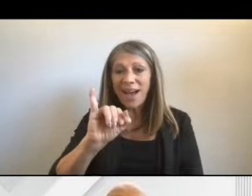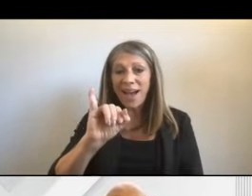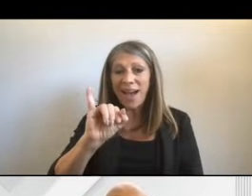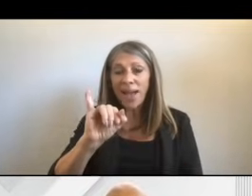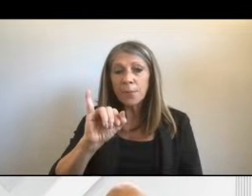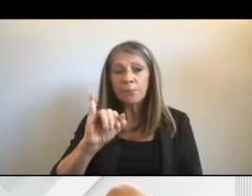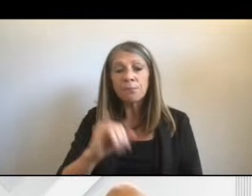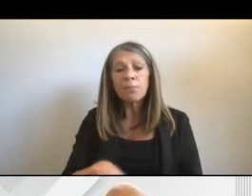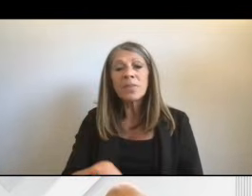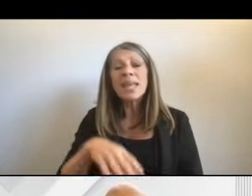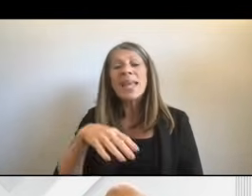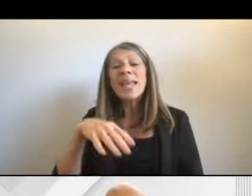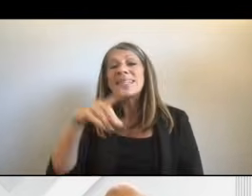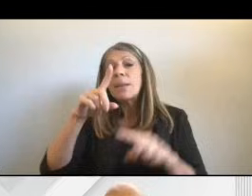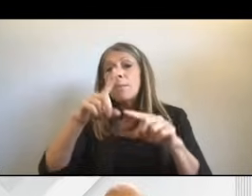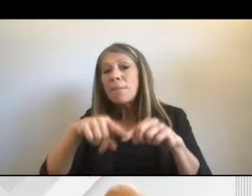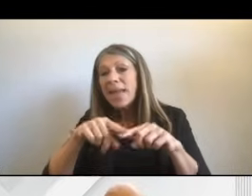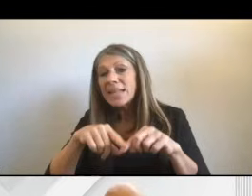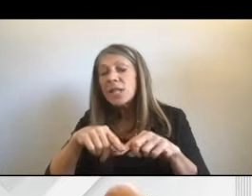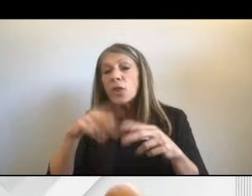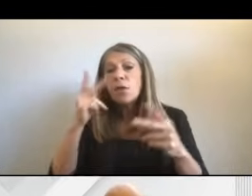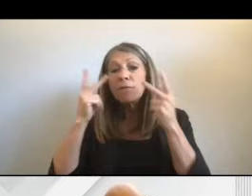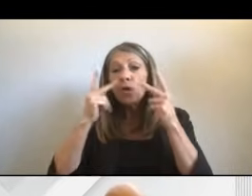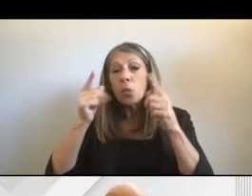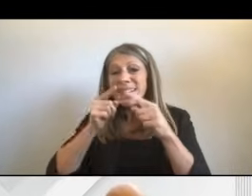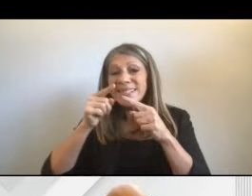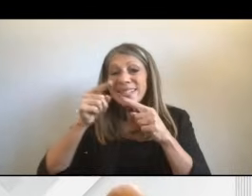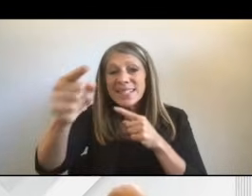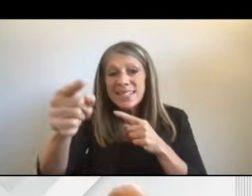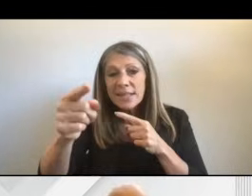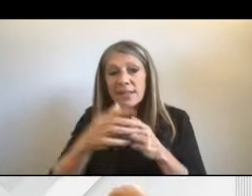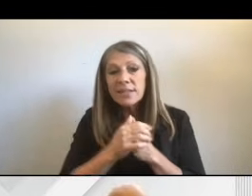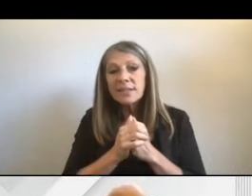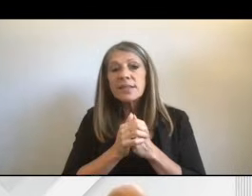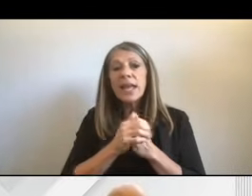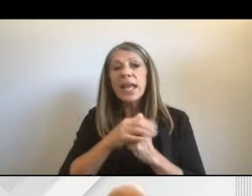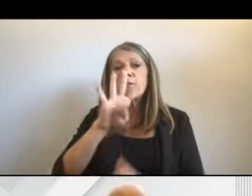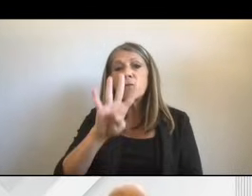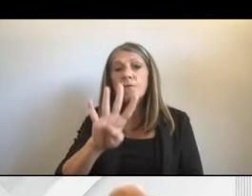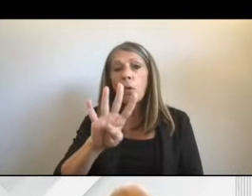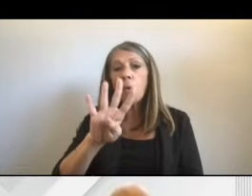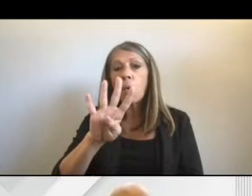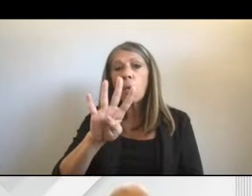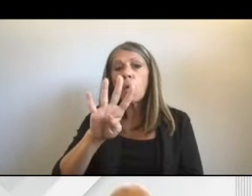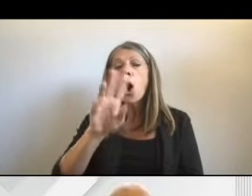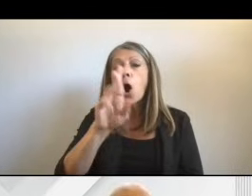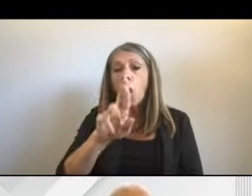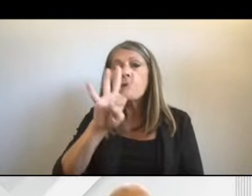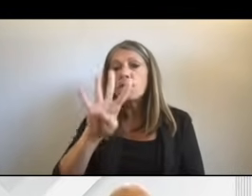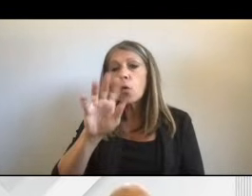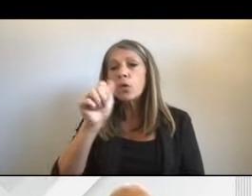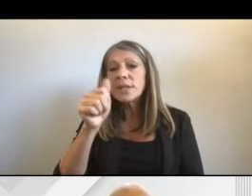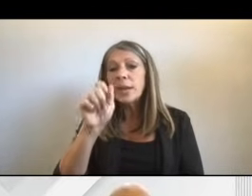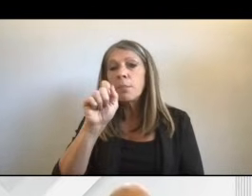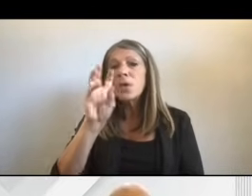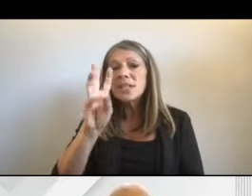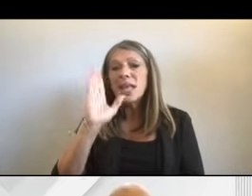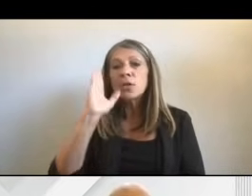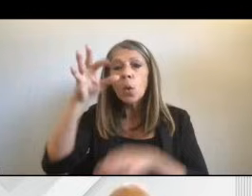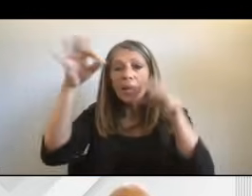on the viewing distance, and there's a range that's specified in R410.6. that gives